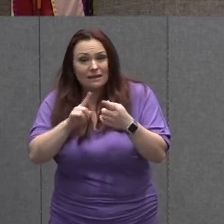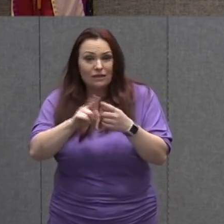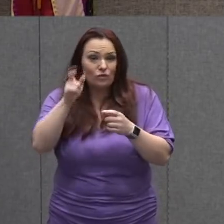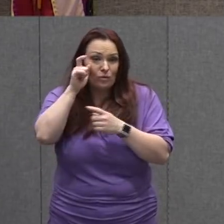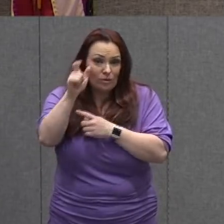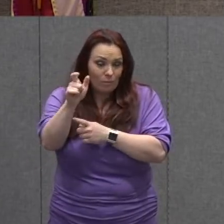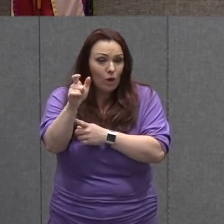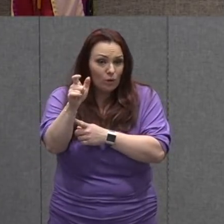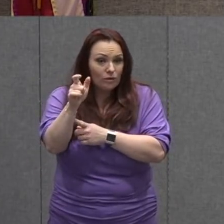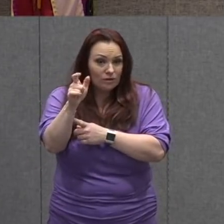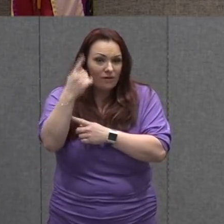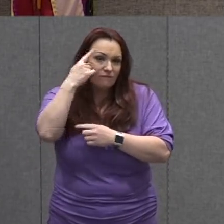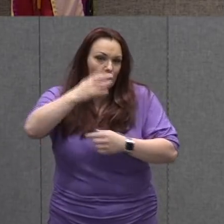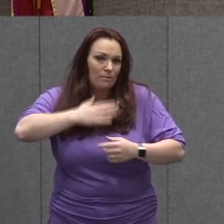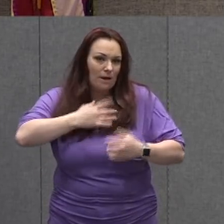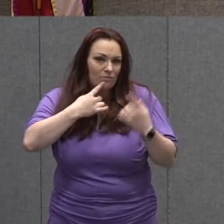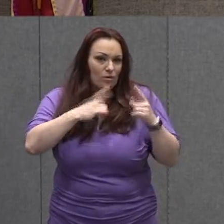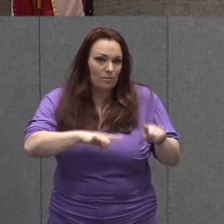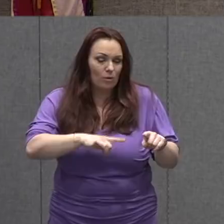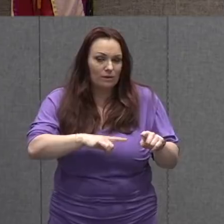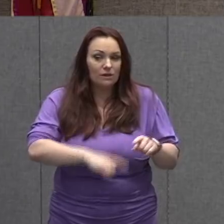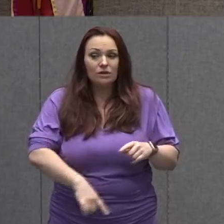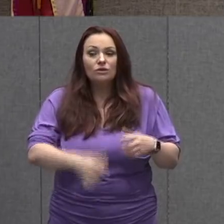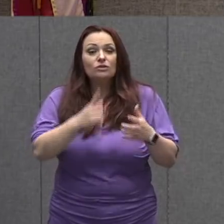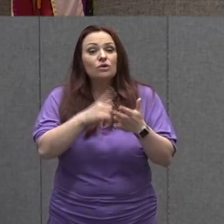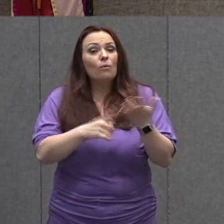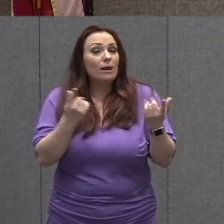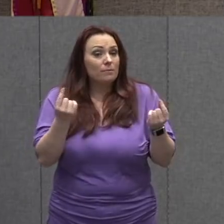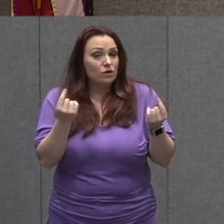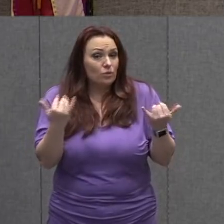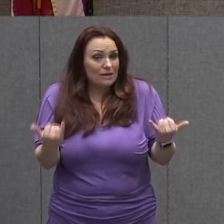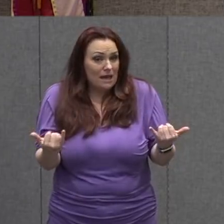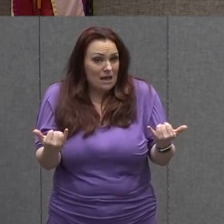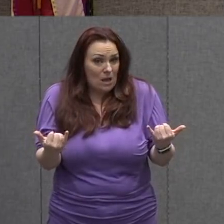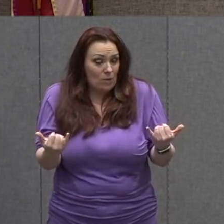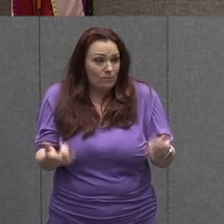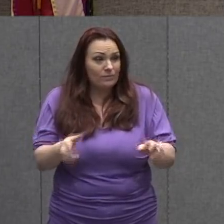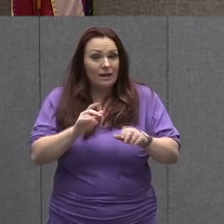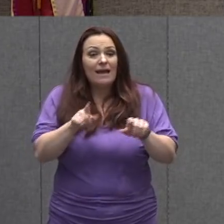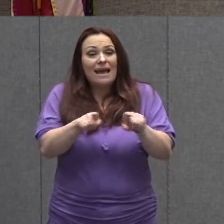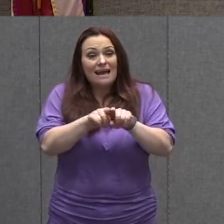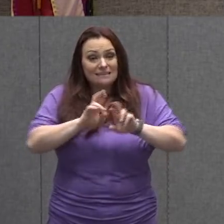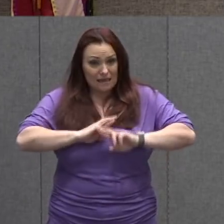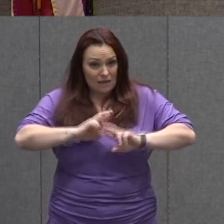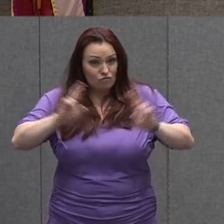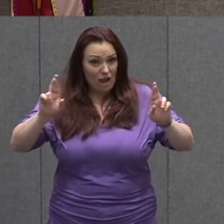So, what I'm going to do now as I get ready to start thinking